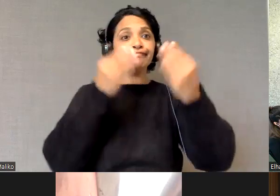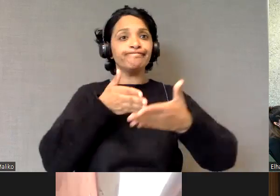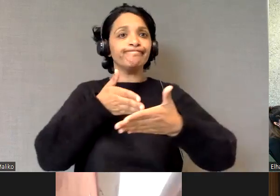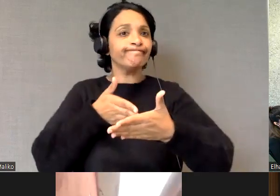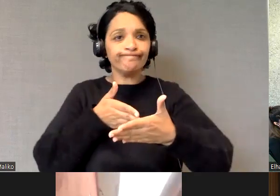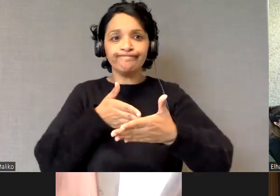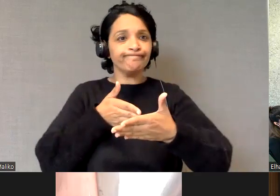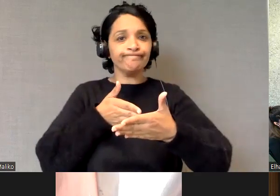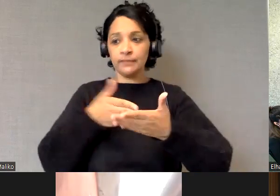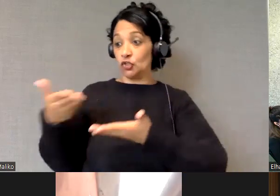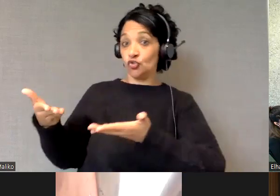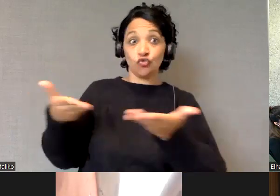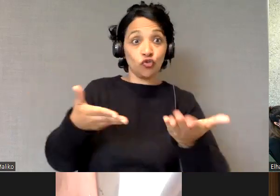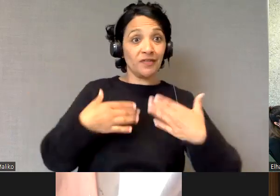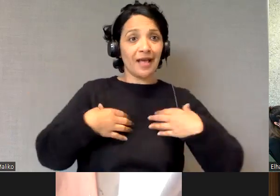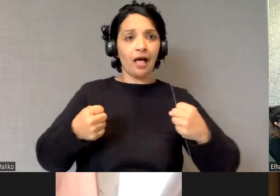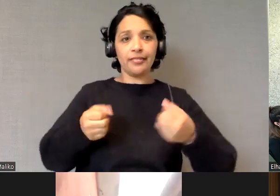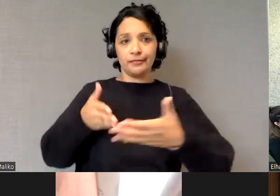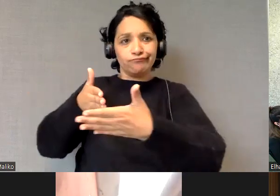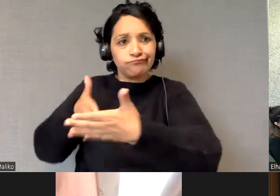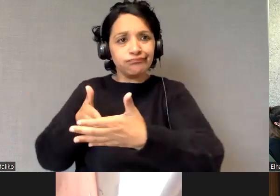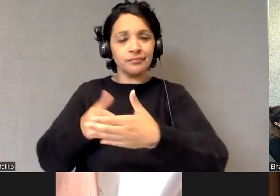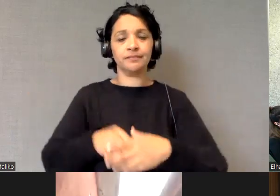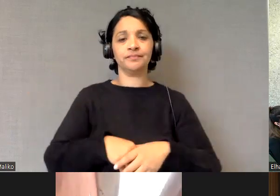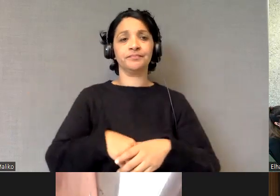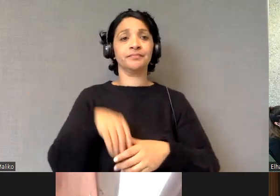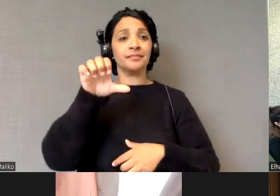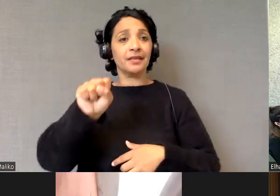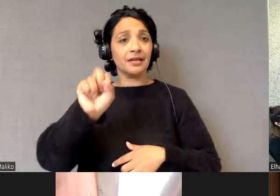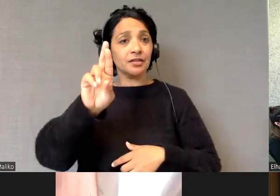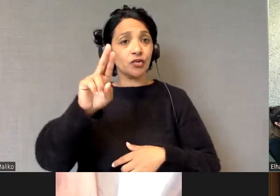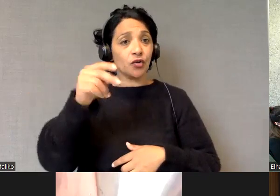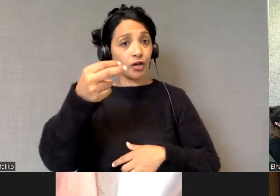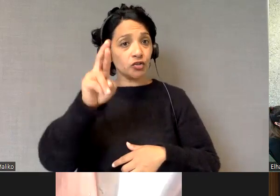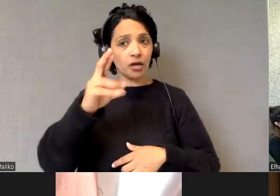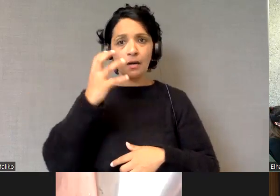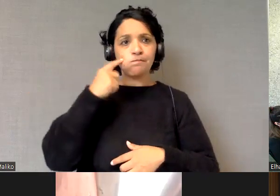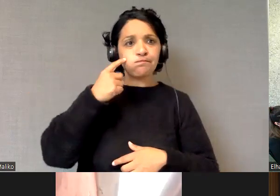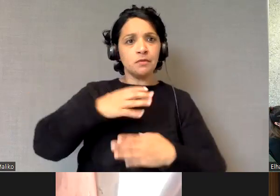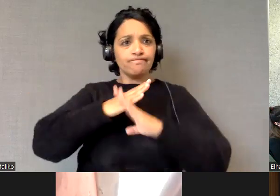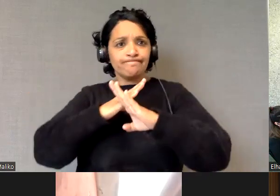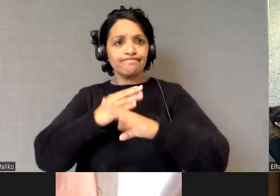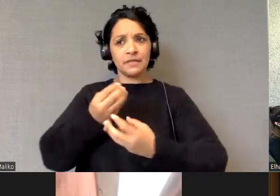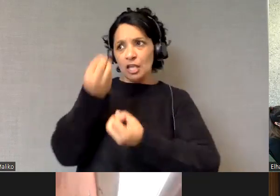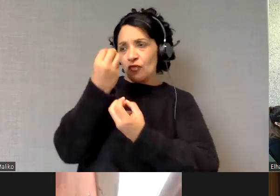health services, including sexual reproductive health information. They are lacking in that aspect.